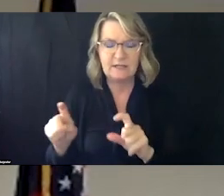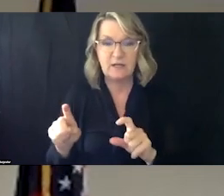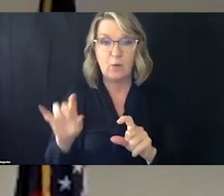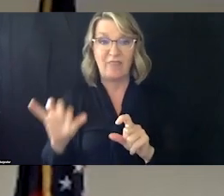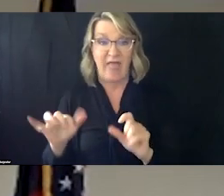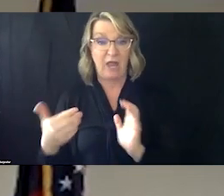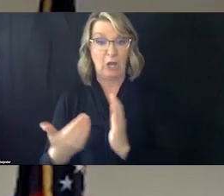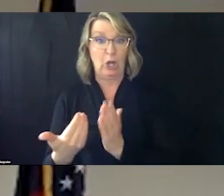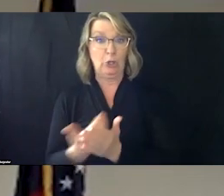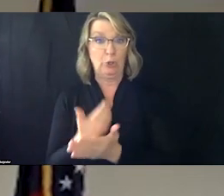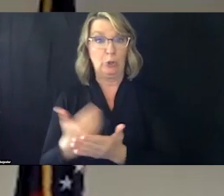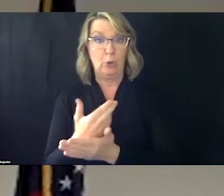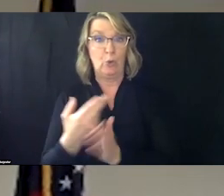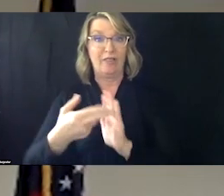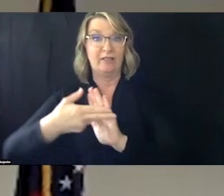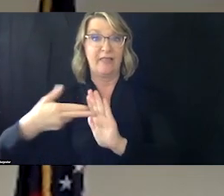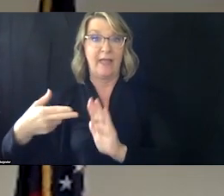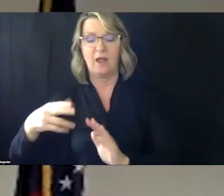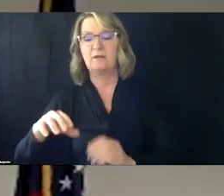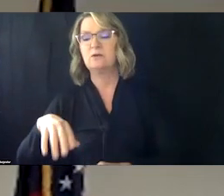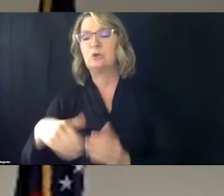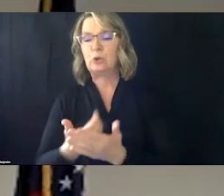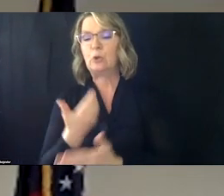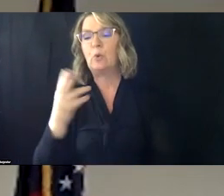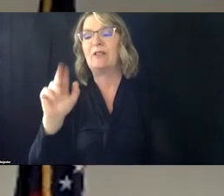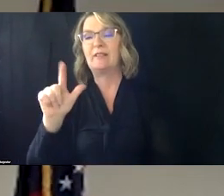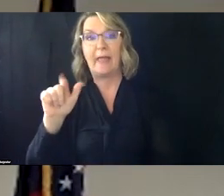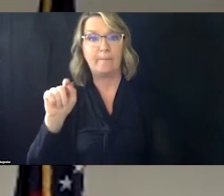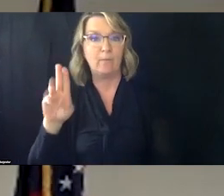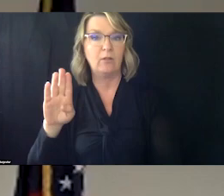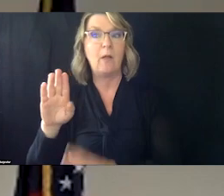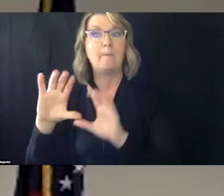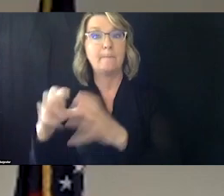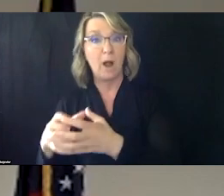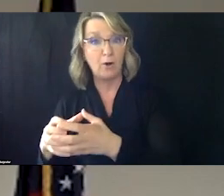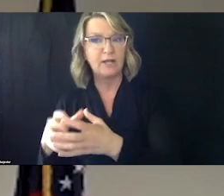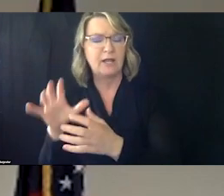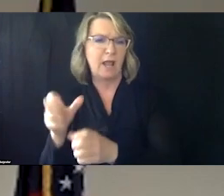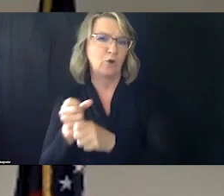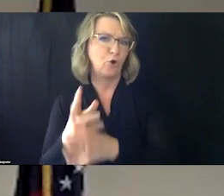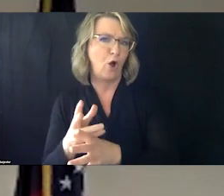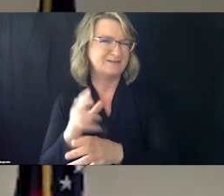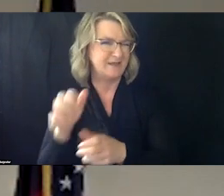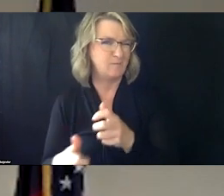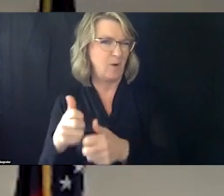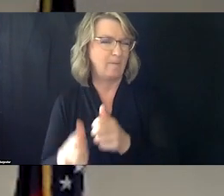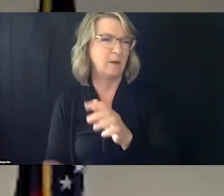to be even longer it's up to 22 inches versus 20 and then I doubt we'll be using those